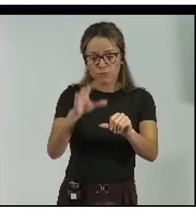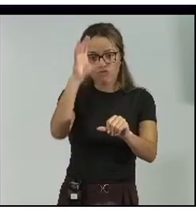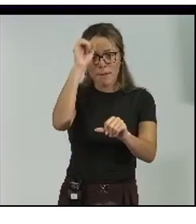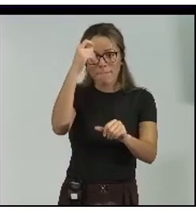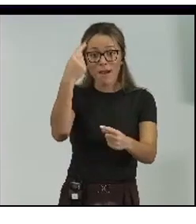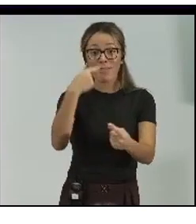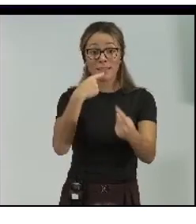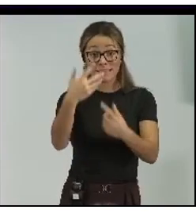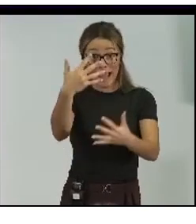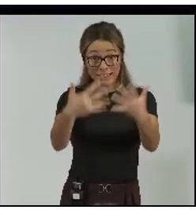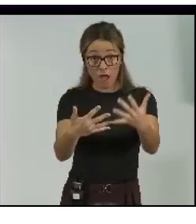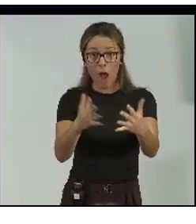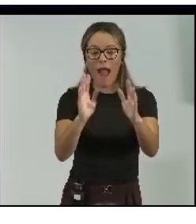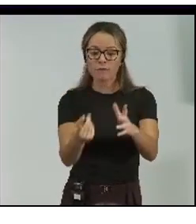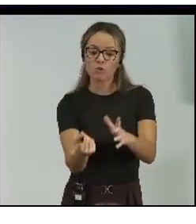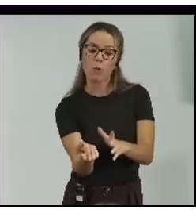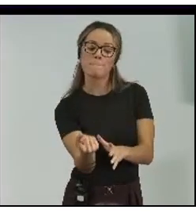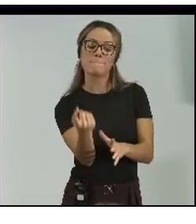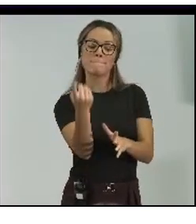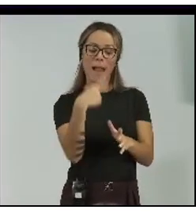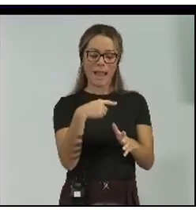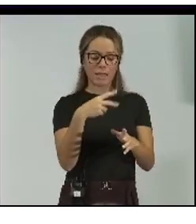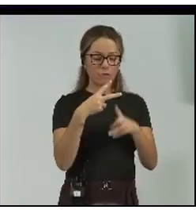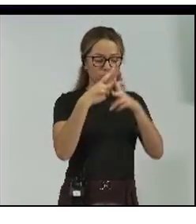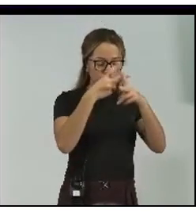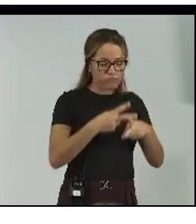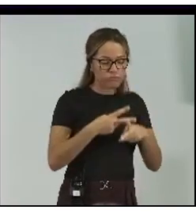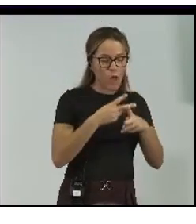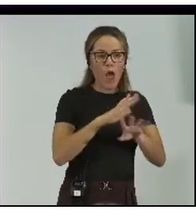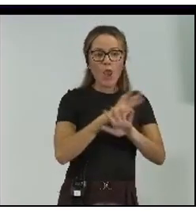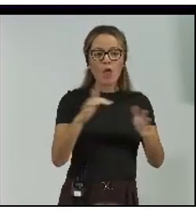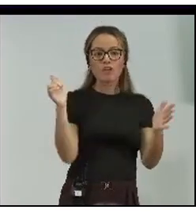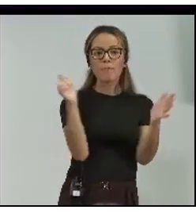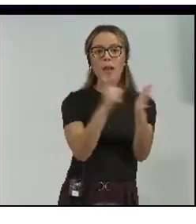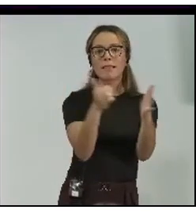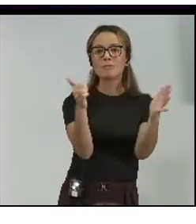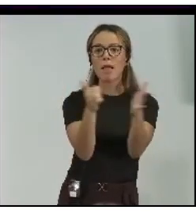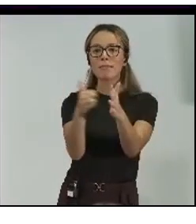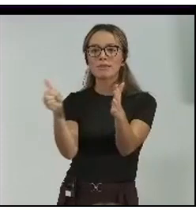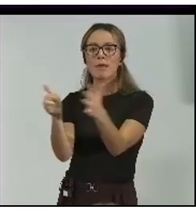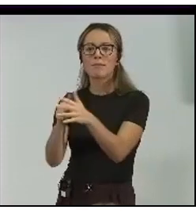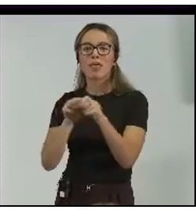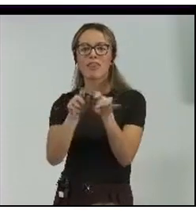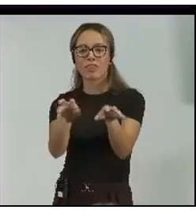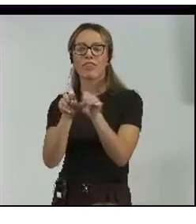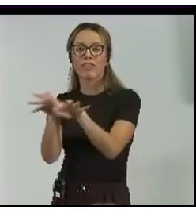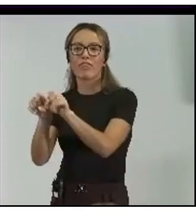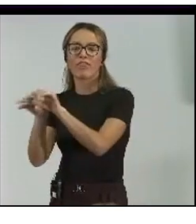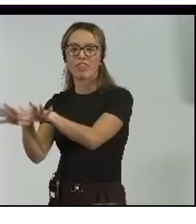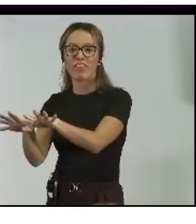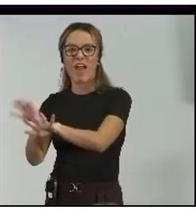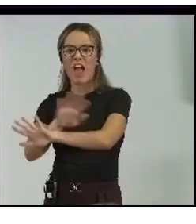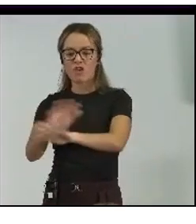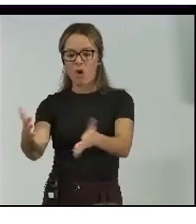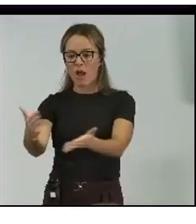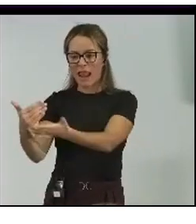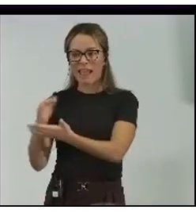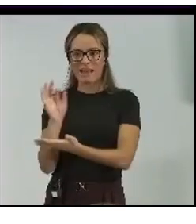If you are continuing to just publish it and then not collect it back into a centralised repository,